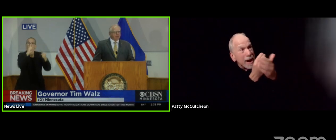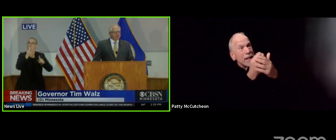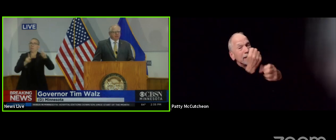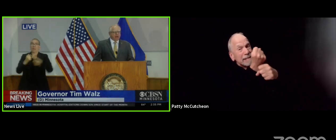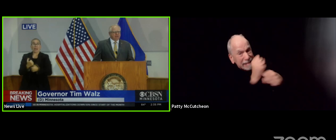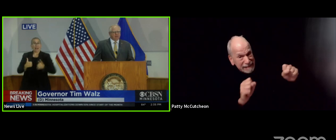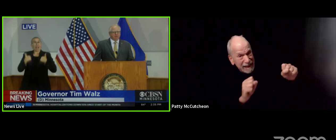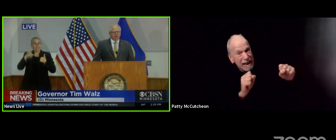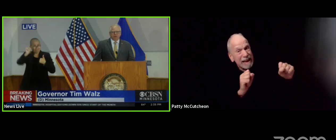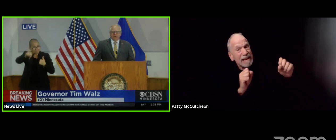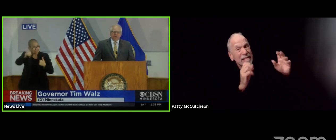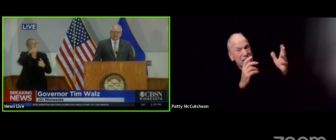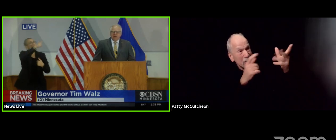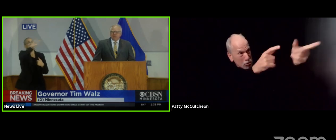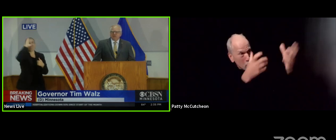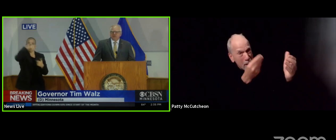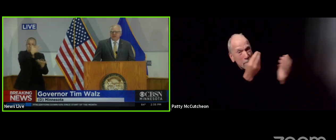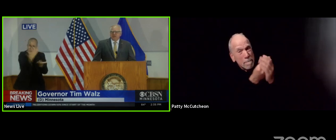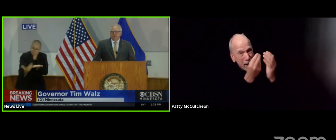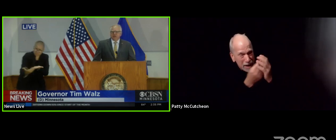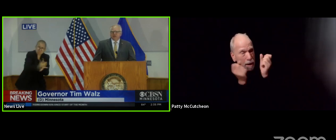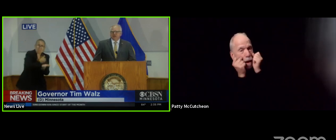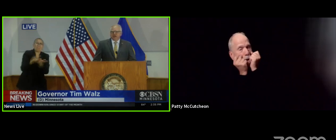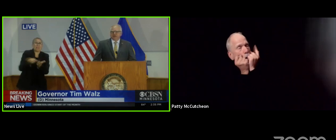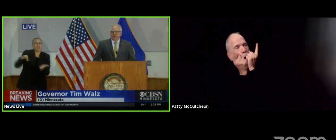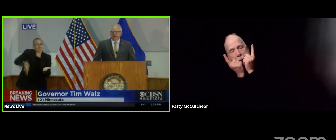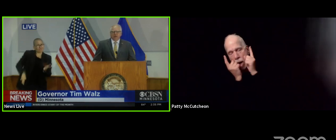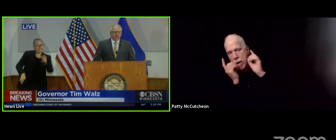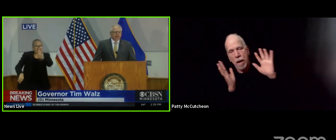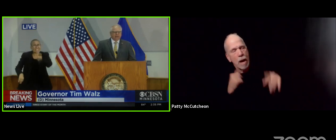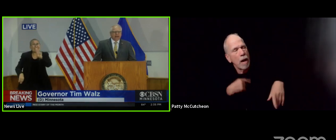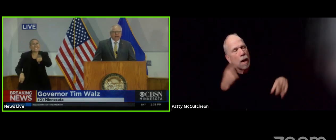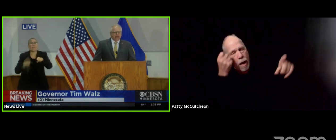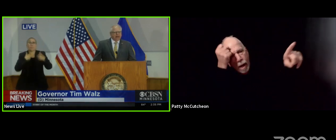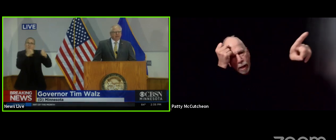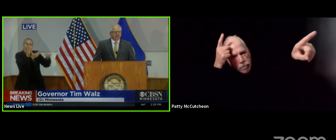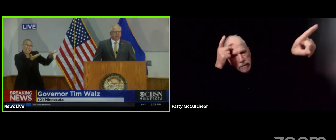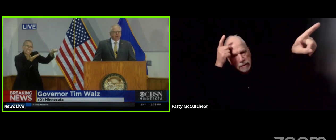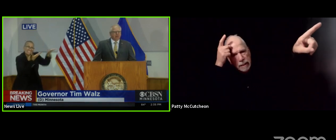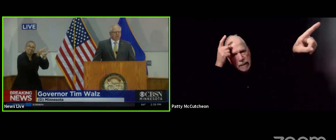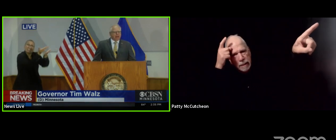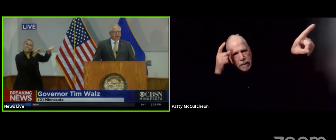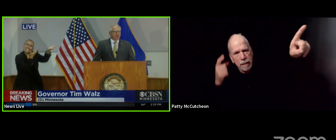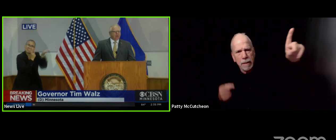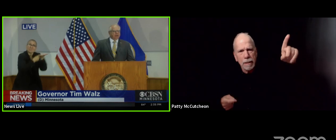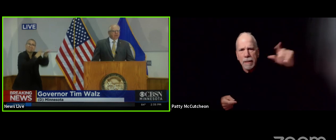THAT PEOPLE HAVE THAT AFFORDABILITY, BUT I ALWAYS USED TO SAY TO THEM, WELL, AT LEAST YOU'RE NOT TOBACCO. TODAY THEY HAVE ENTERED THE REALM OF TOBACCO, THAT IT'S ALL